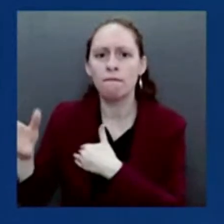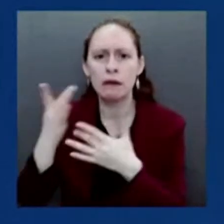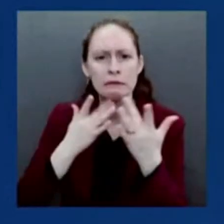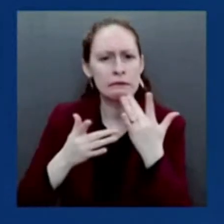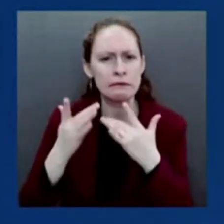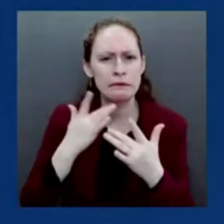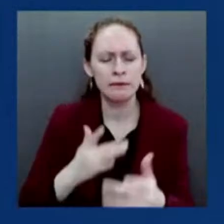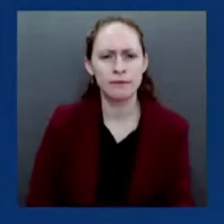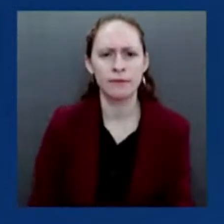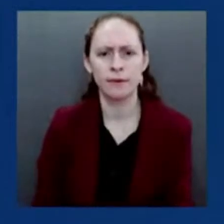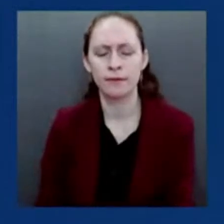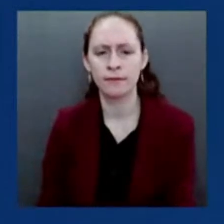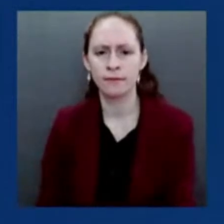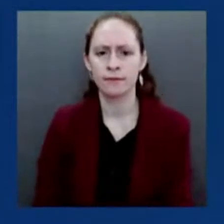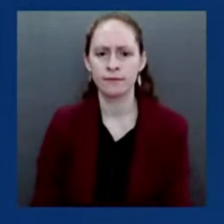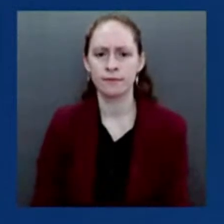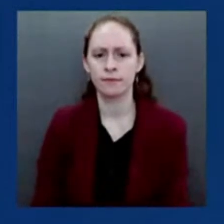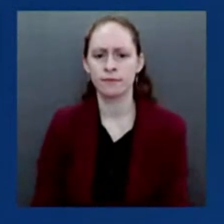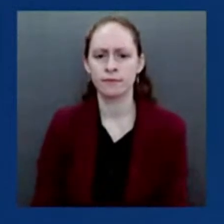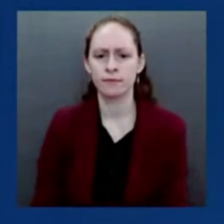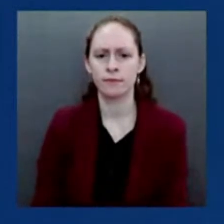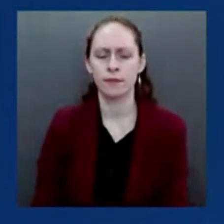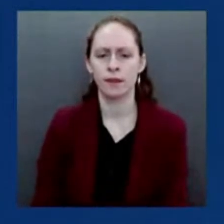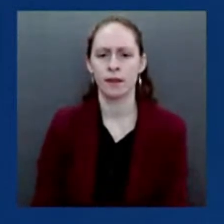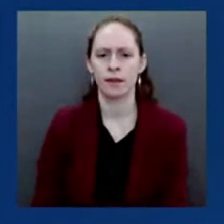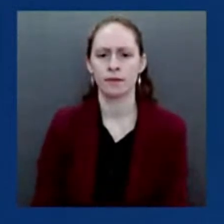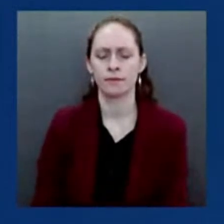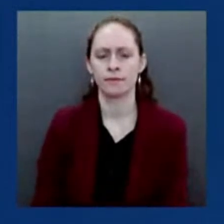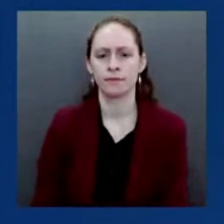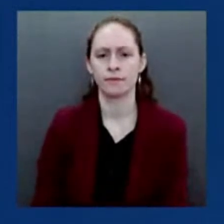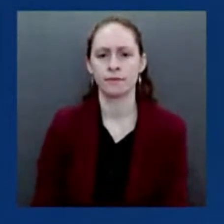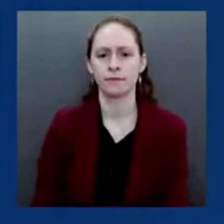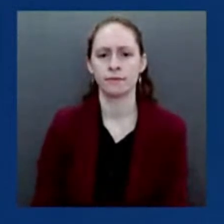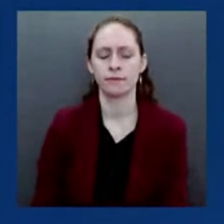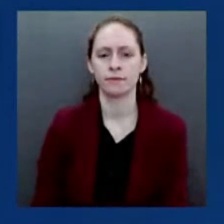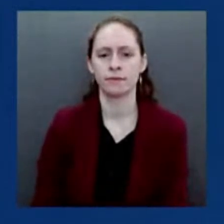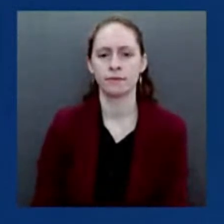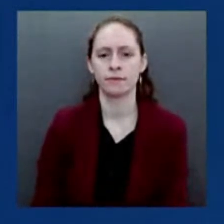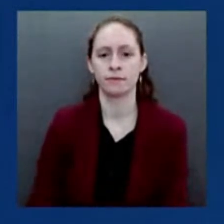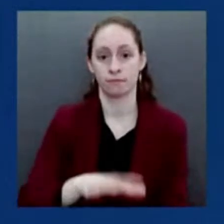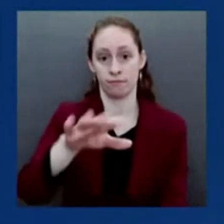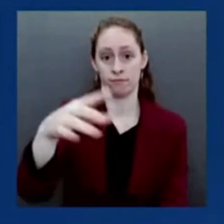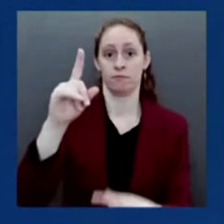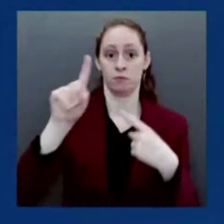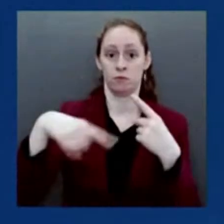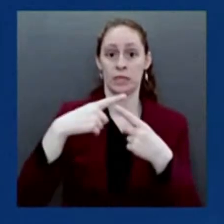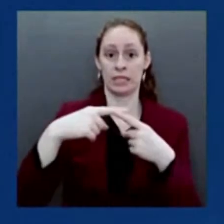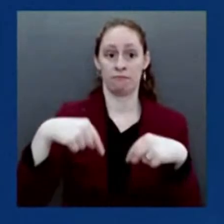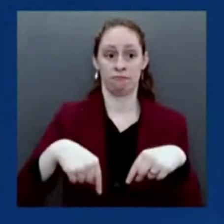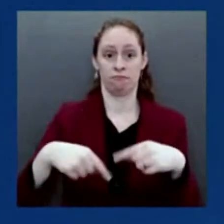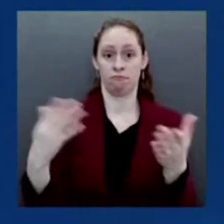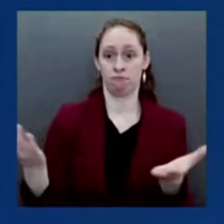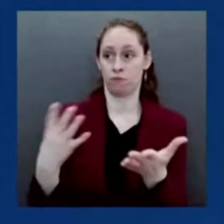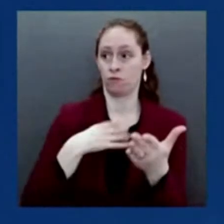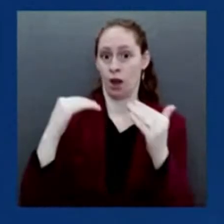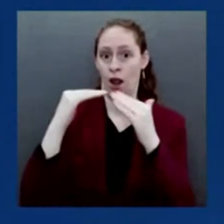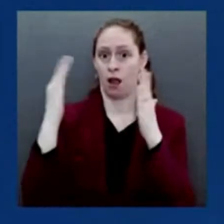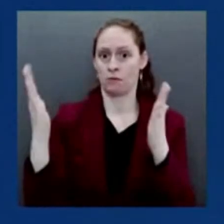WORKERS? WHY DON'T I GO FIRST, THEN, DR. WILENSKY -- IF YOU WOULD LIKE TO ADD ANYTHING HERE, ONE